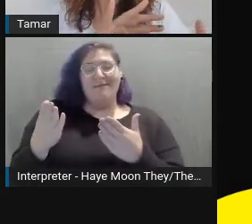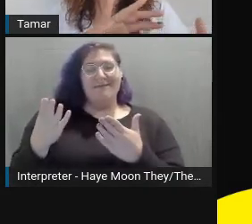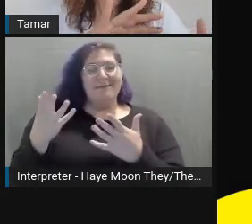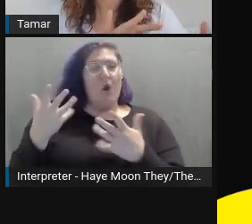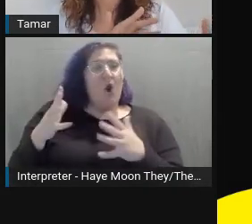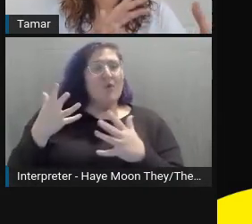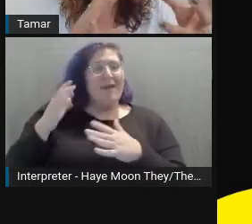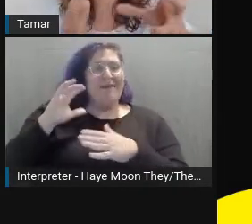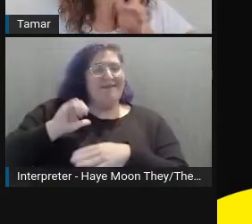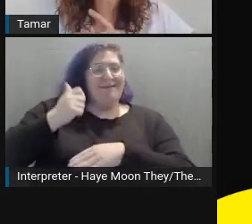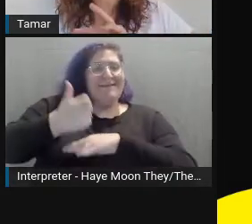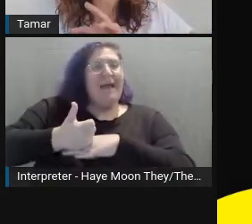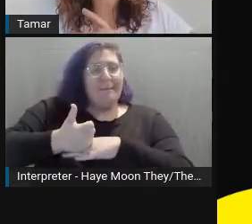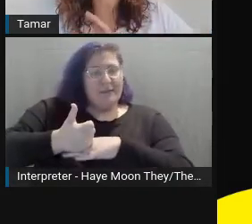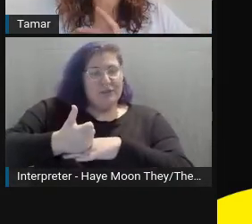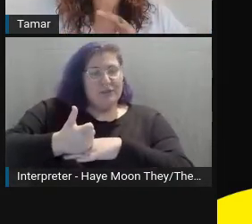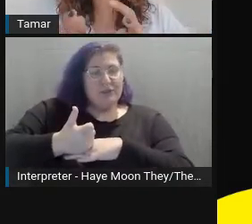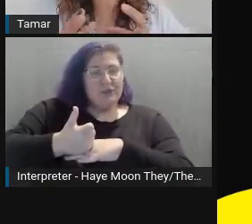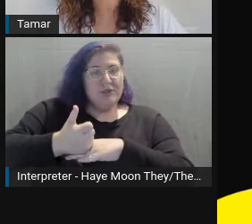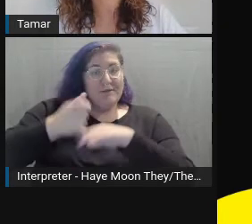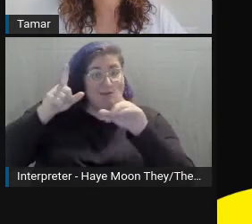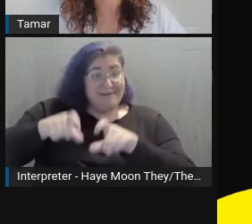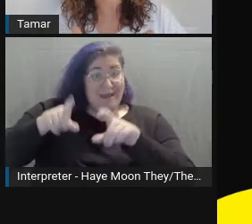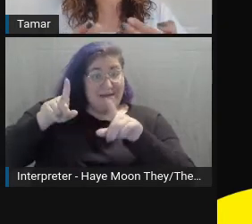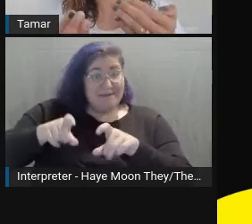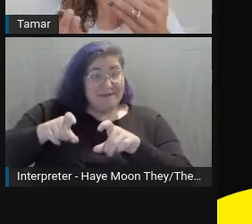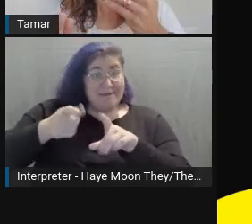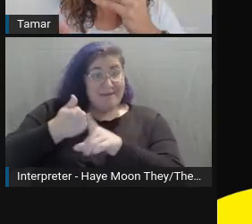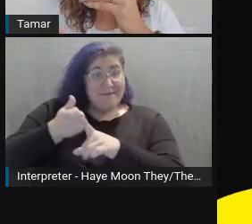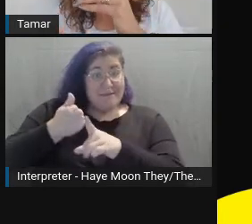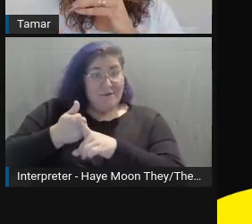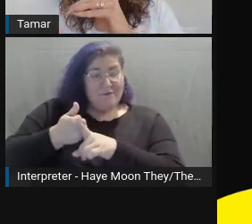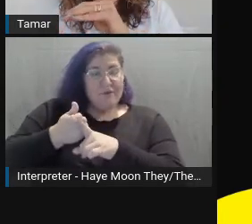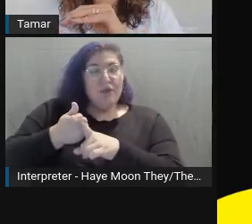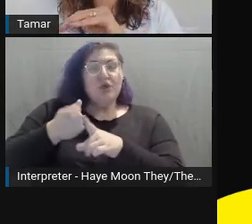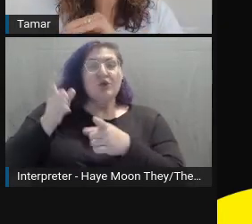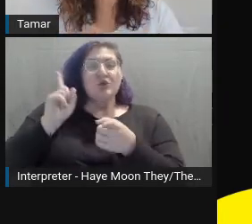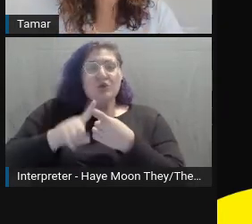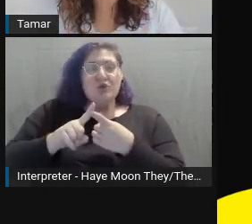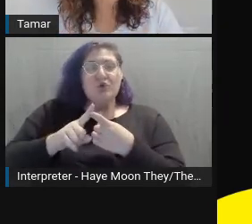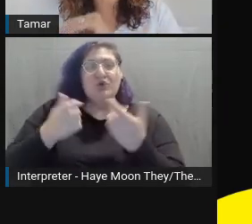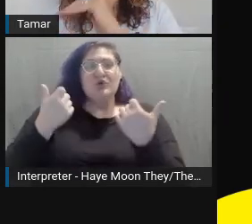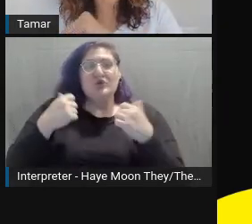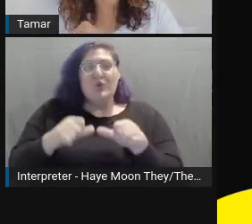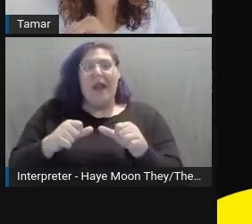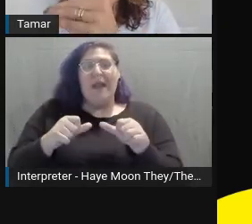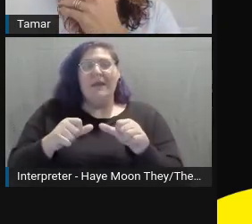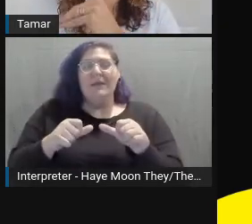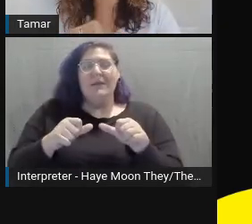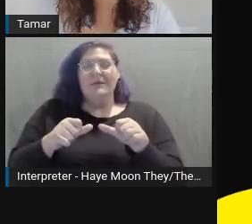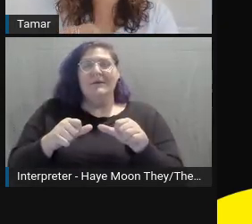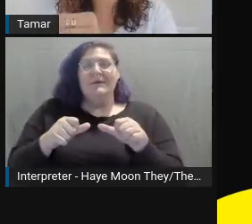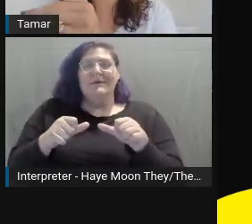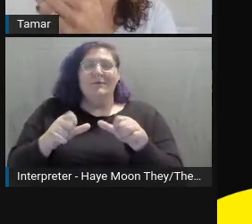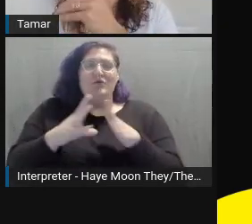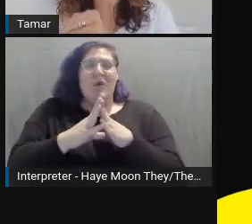to simulate the way that we would test it from a keyboard functionality, keyboard navigation,